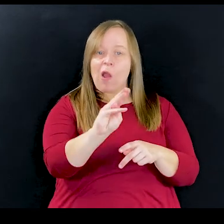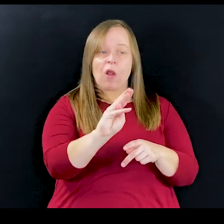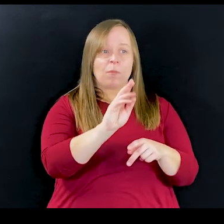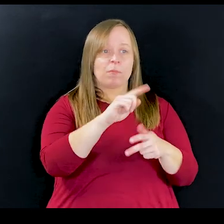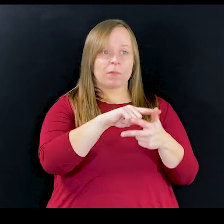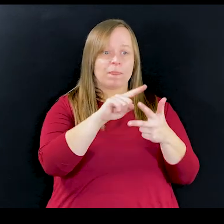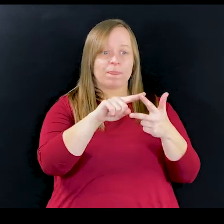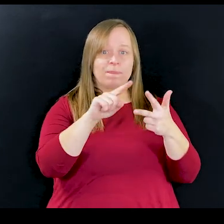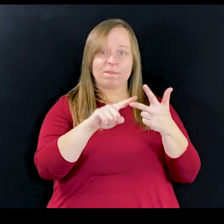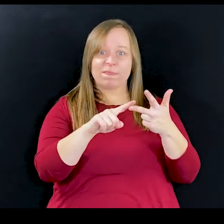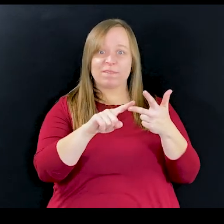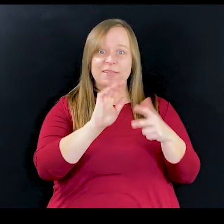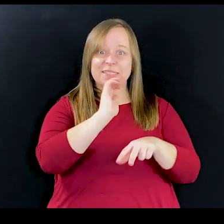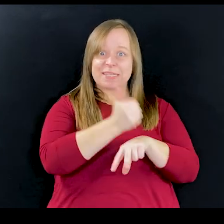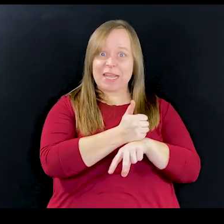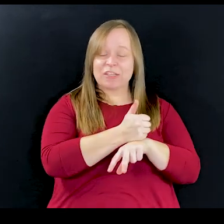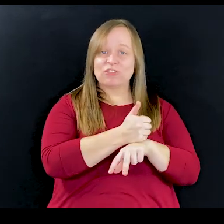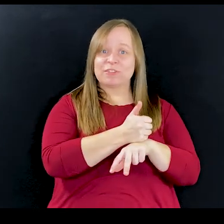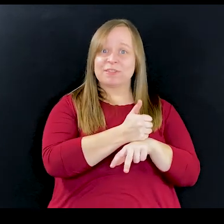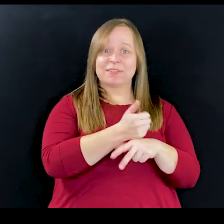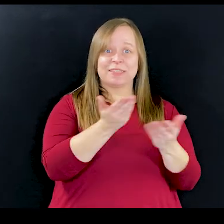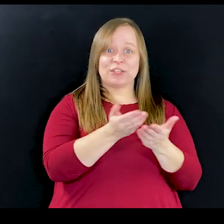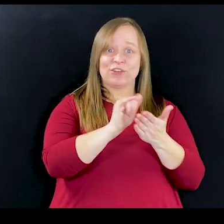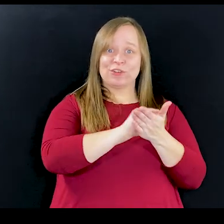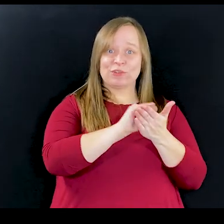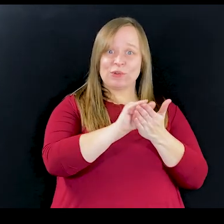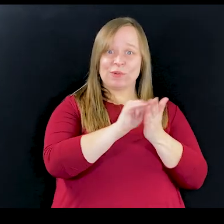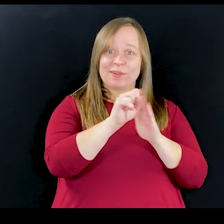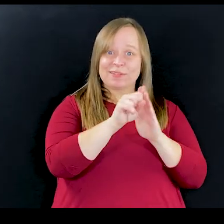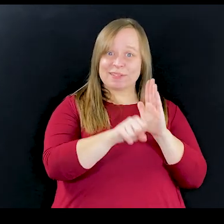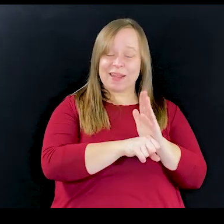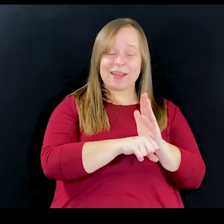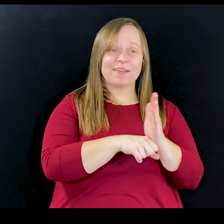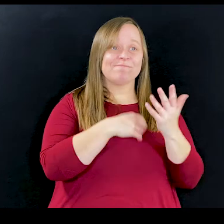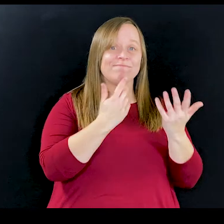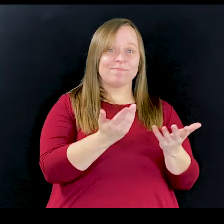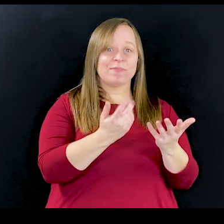at the Hudson station, the Port Henry station, or the Plattsburgh station,